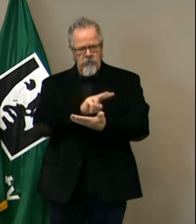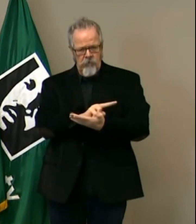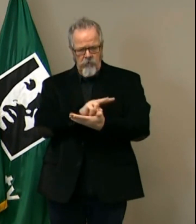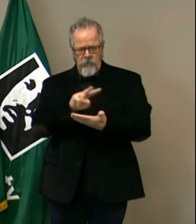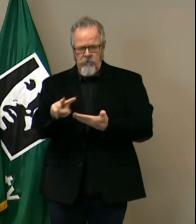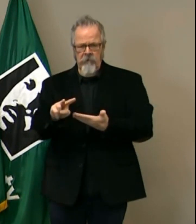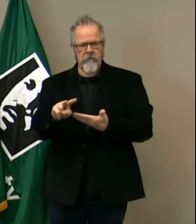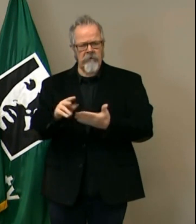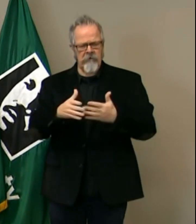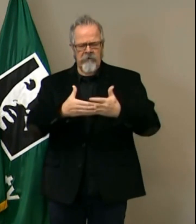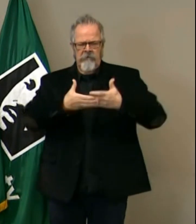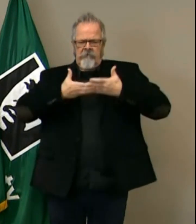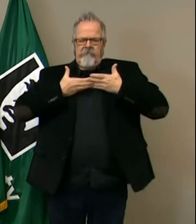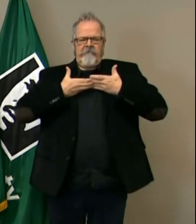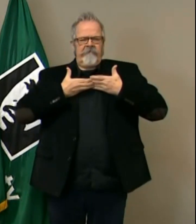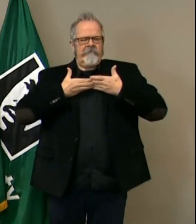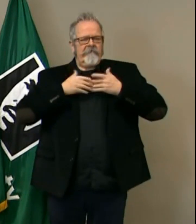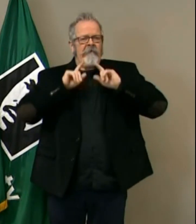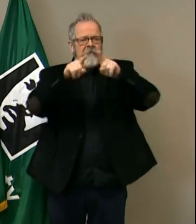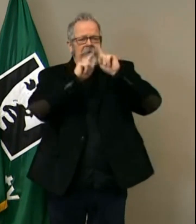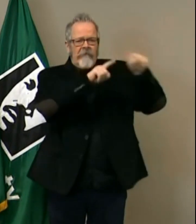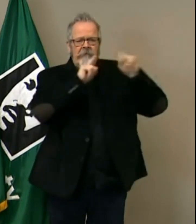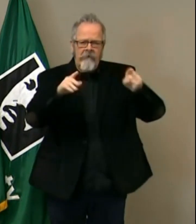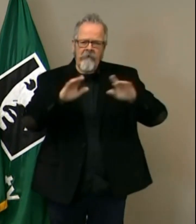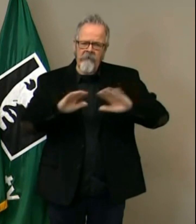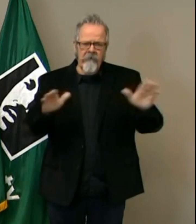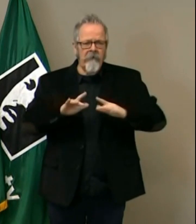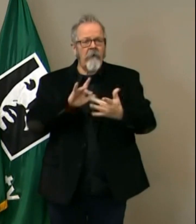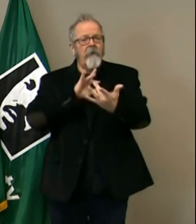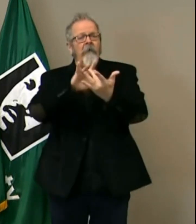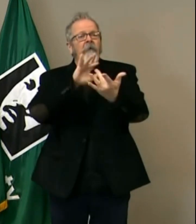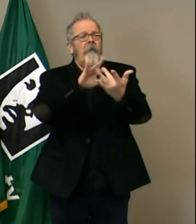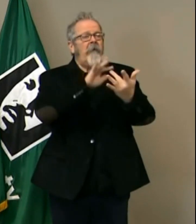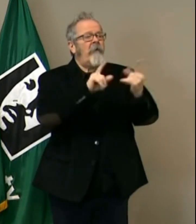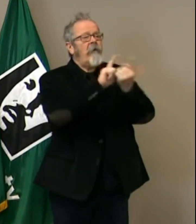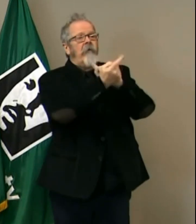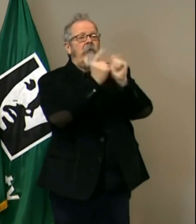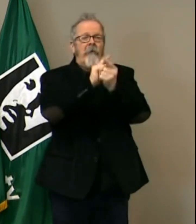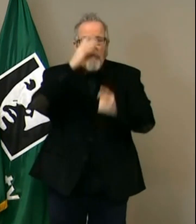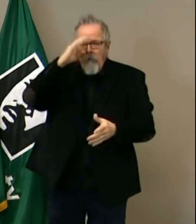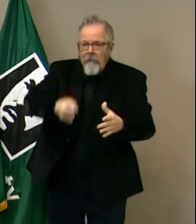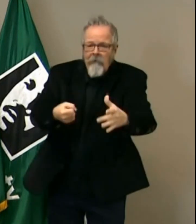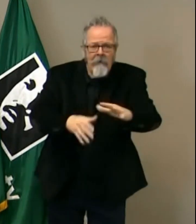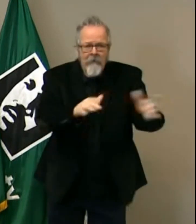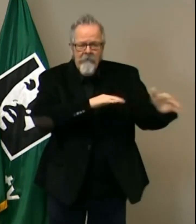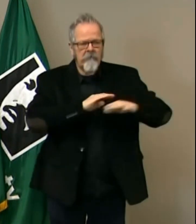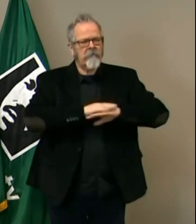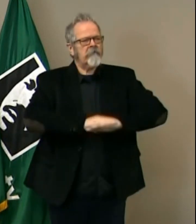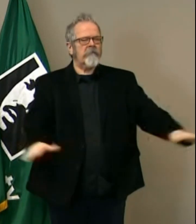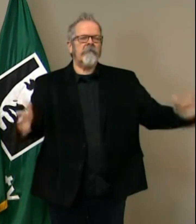health of your loved ones and of our community I am well aware of the